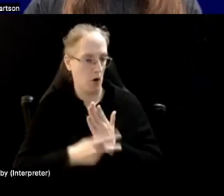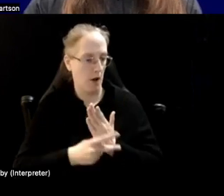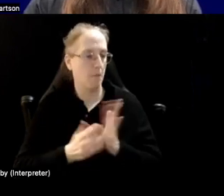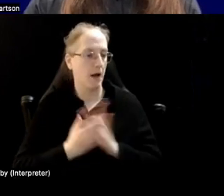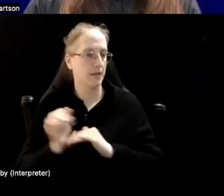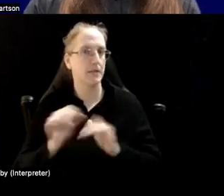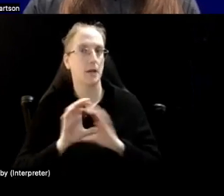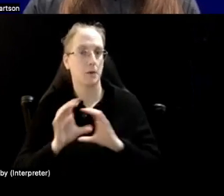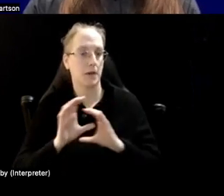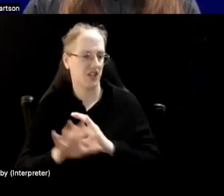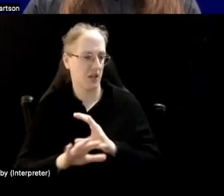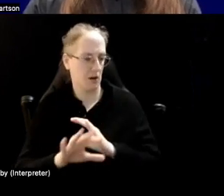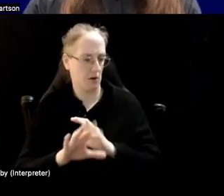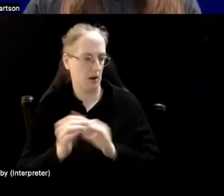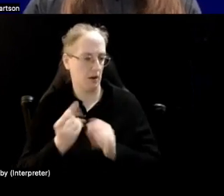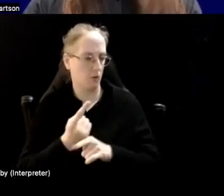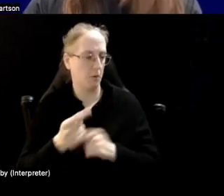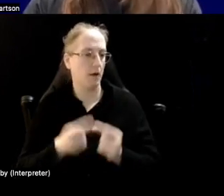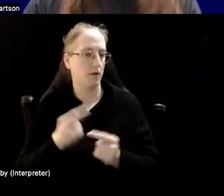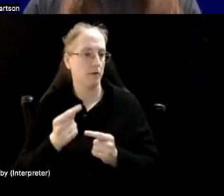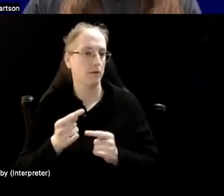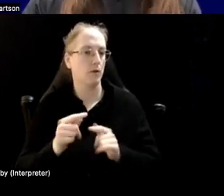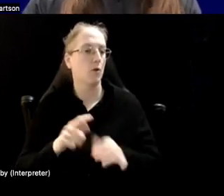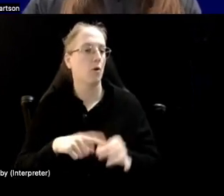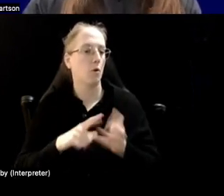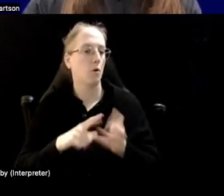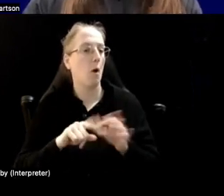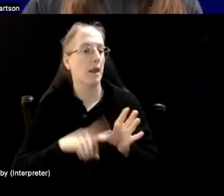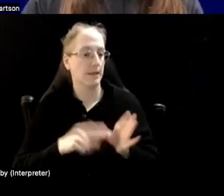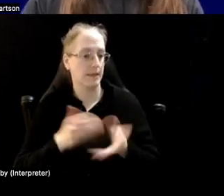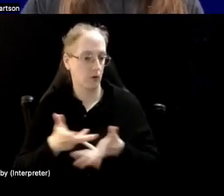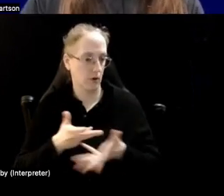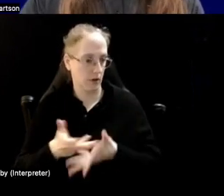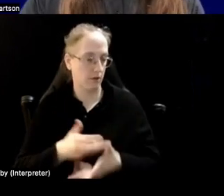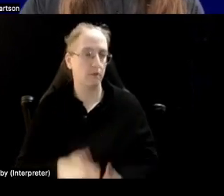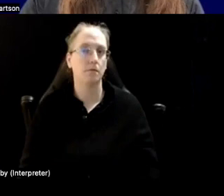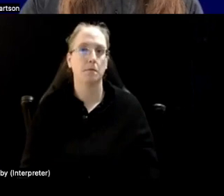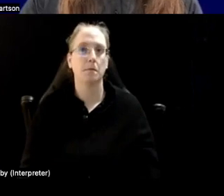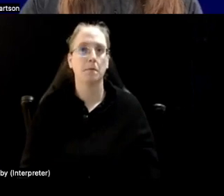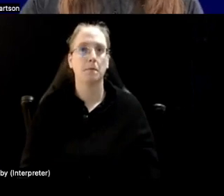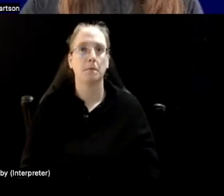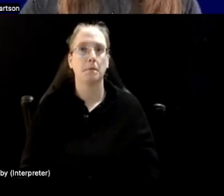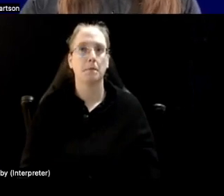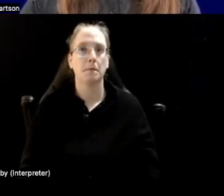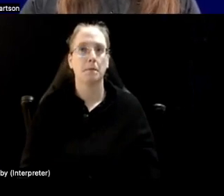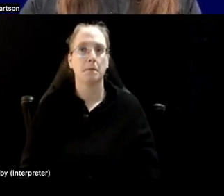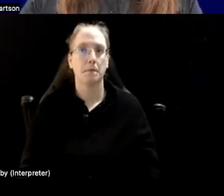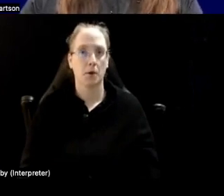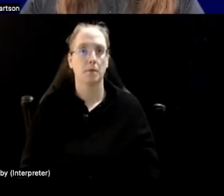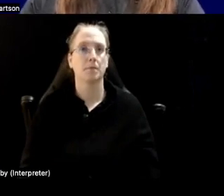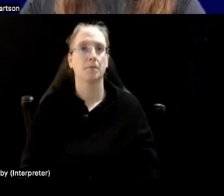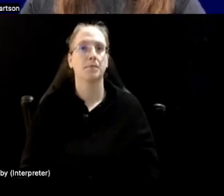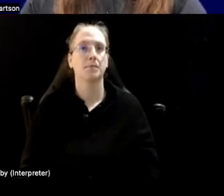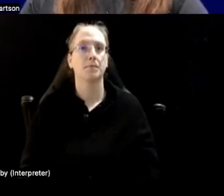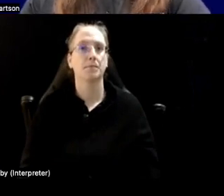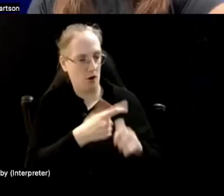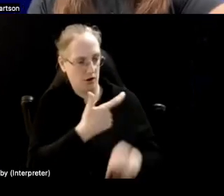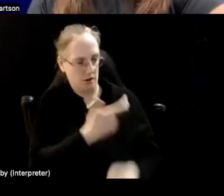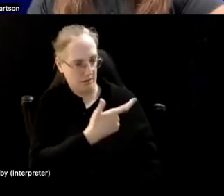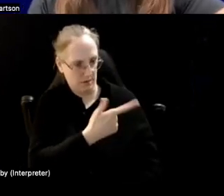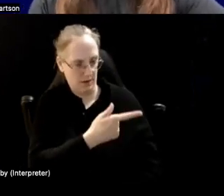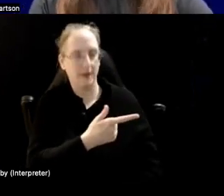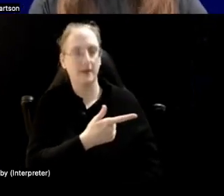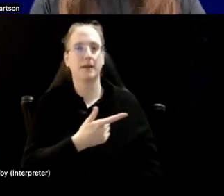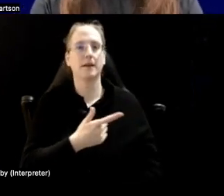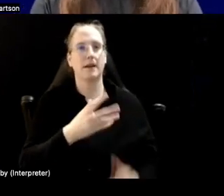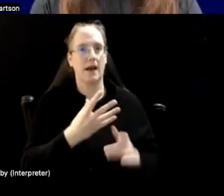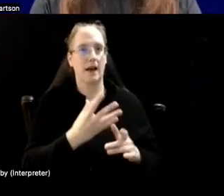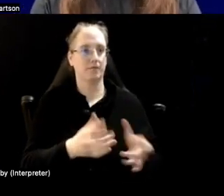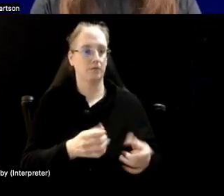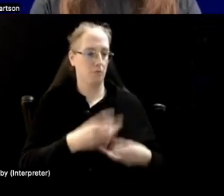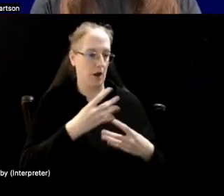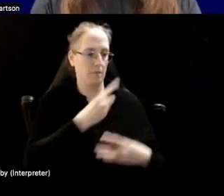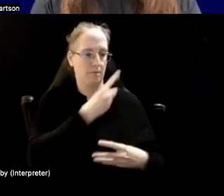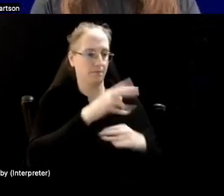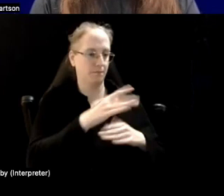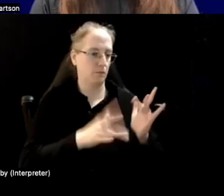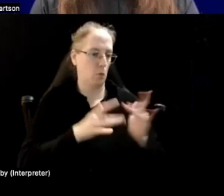section about quality interactions. And we might have time for one question.